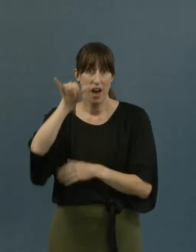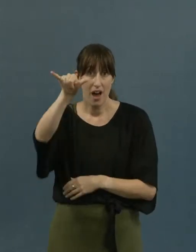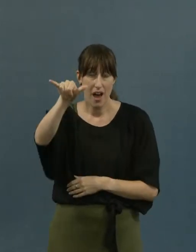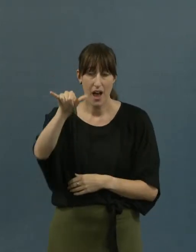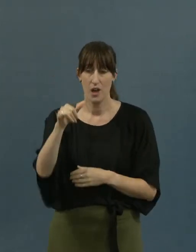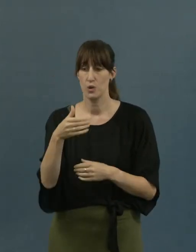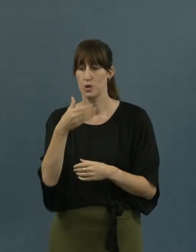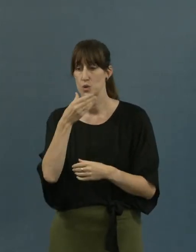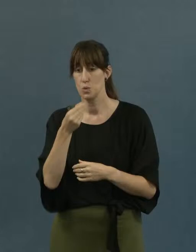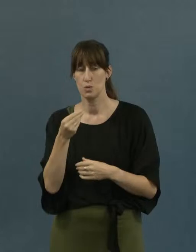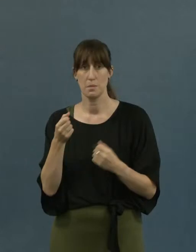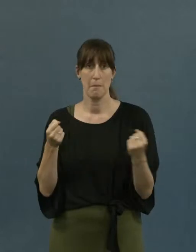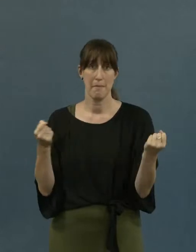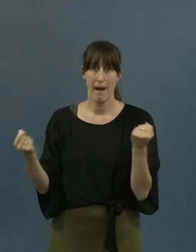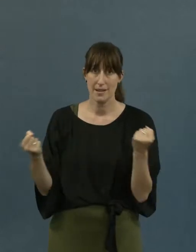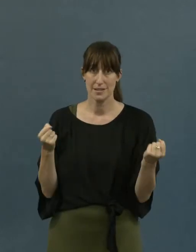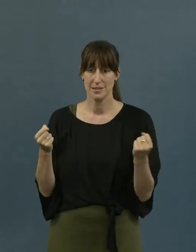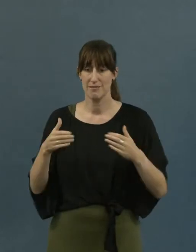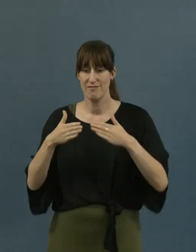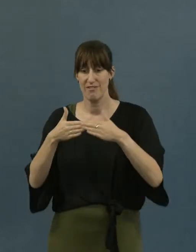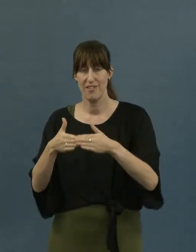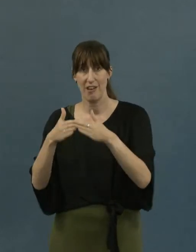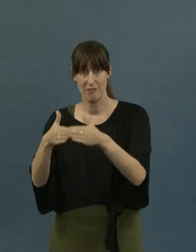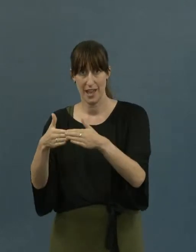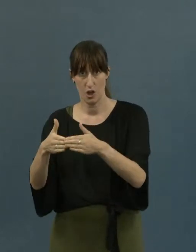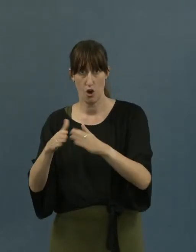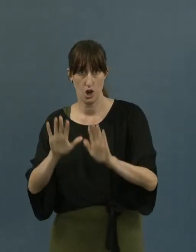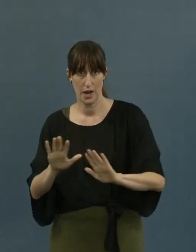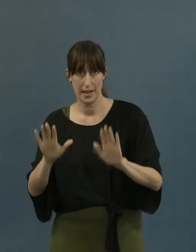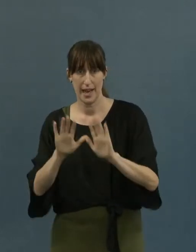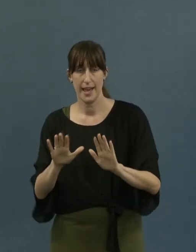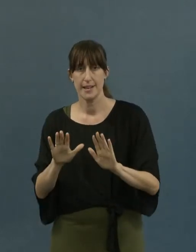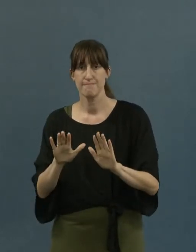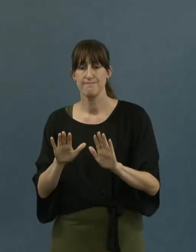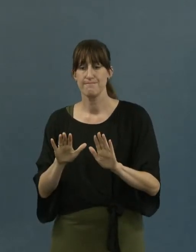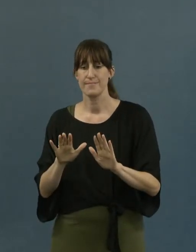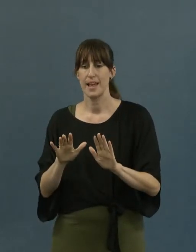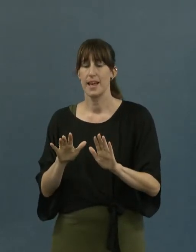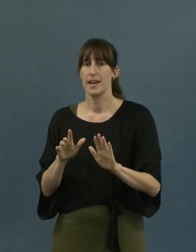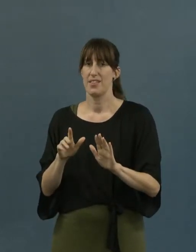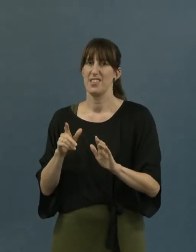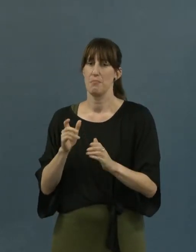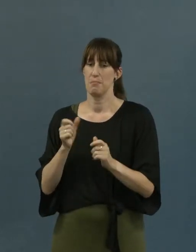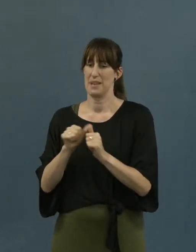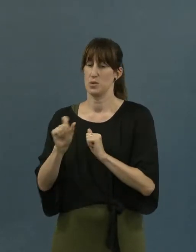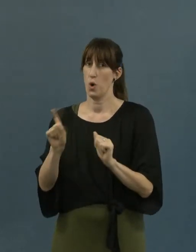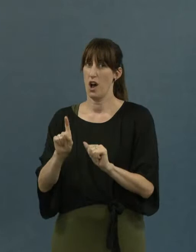use public transport, that are flying or using a ferry, we will be asking people to ice